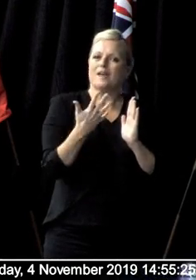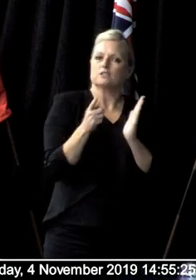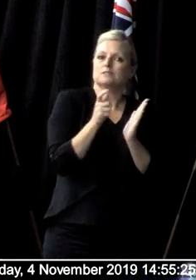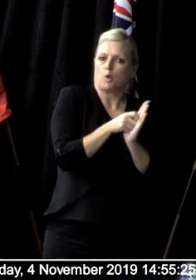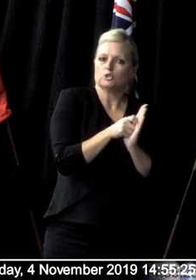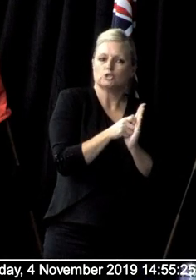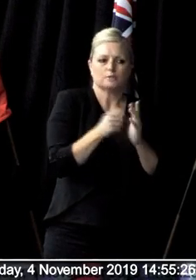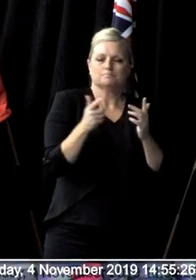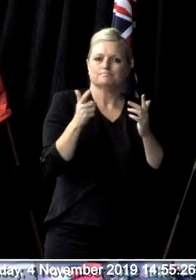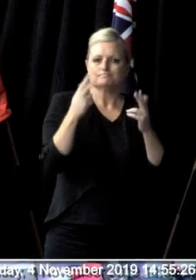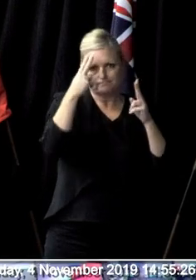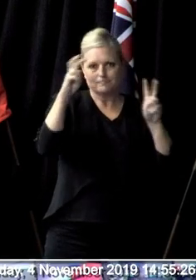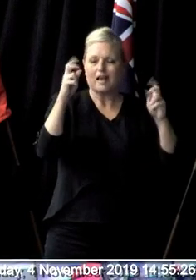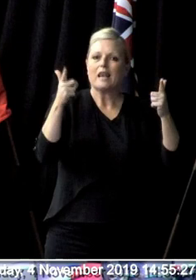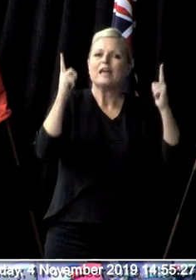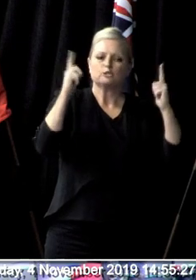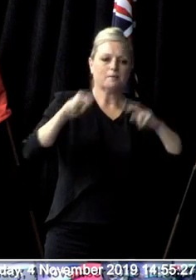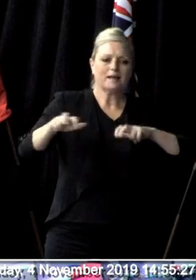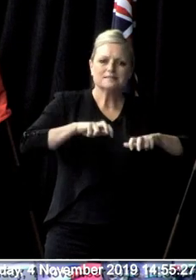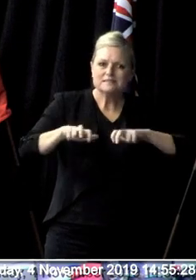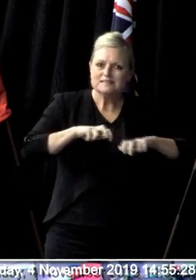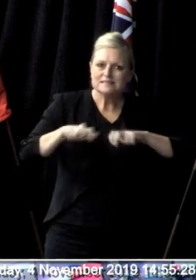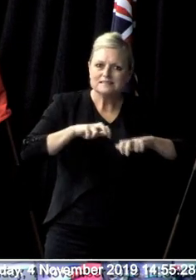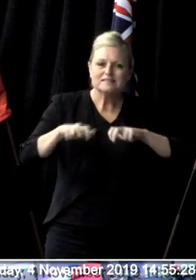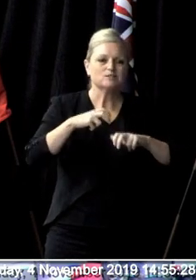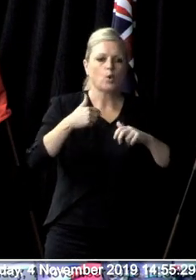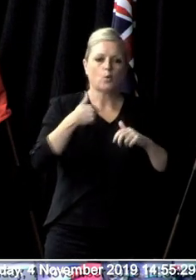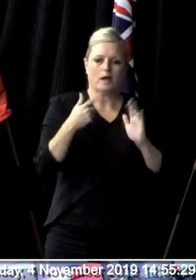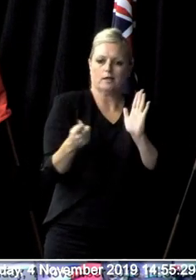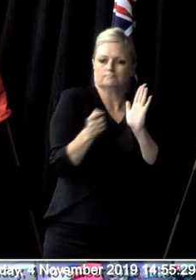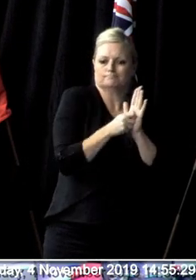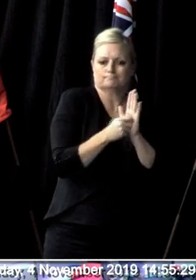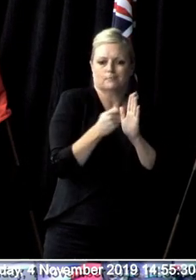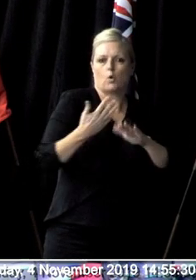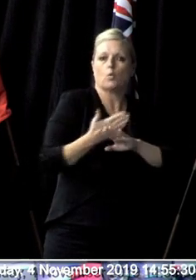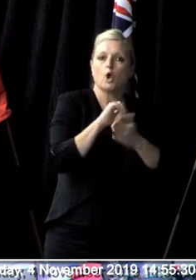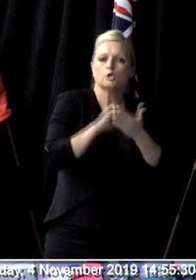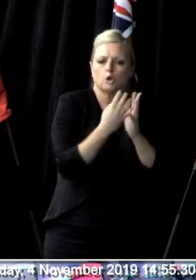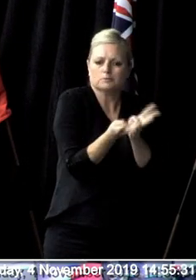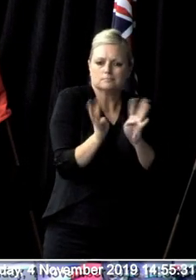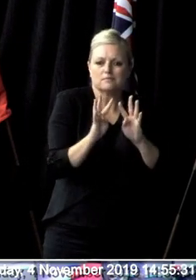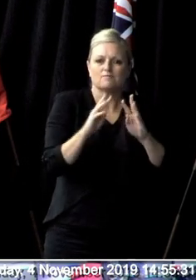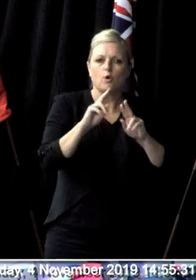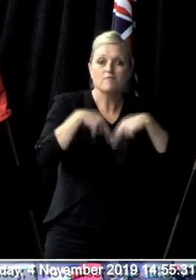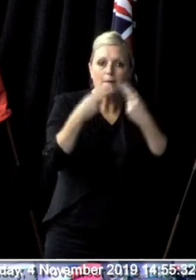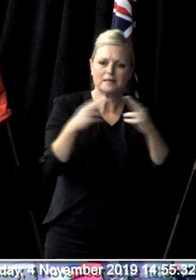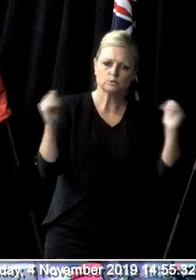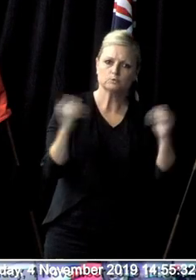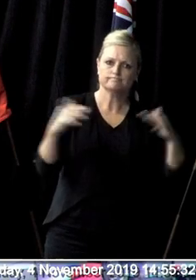We brought together groups of families. So there has been focus groups, etcetera. What is the funding for?